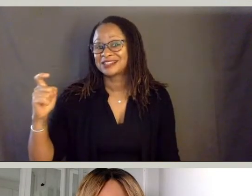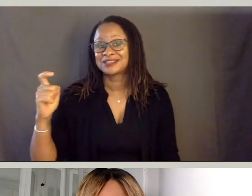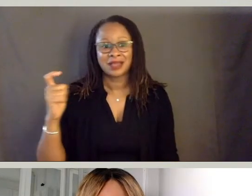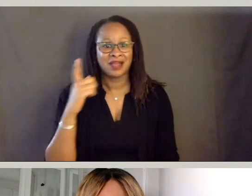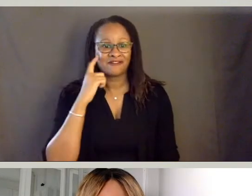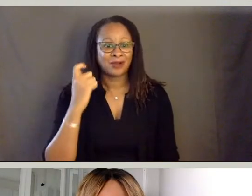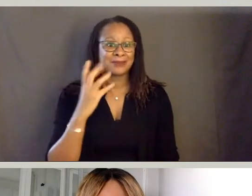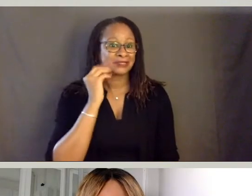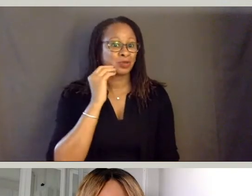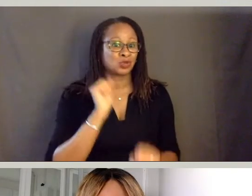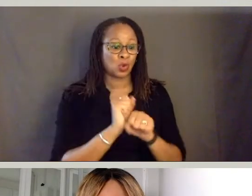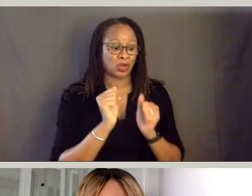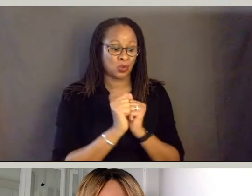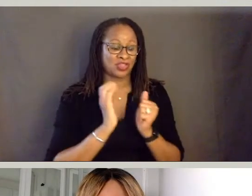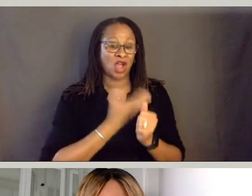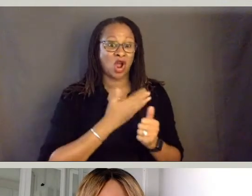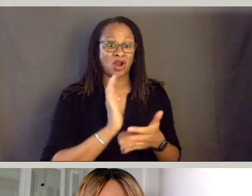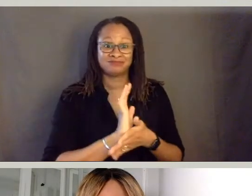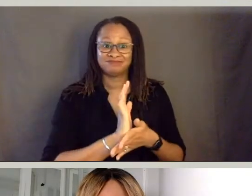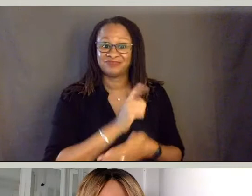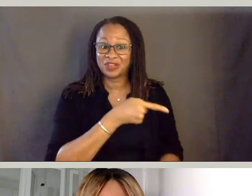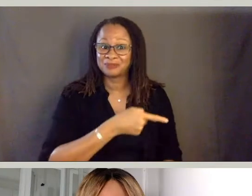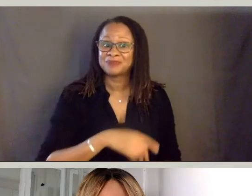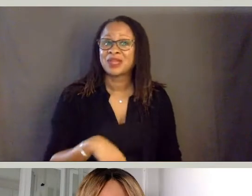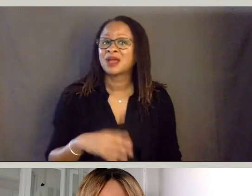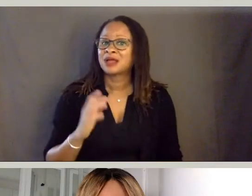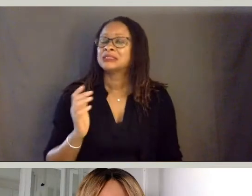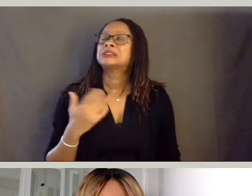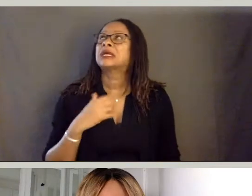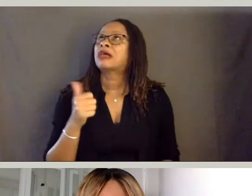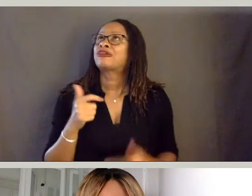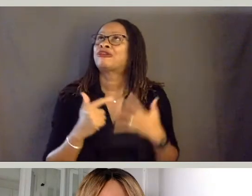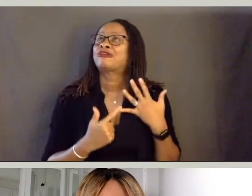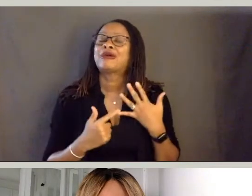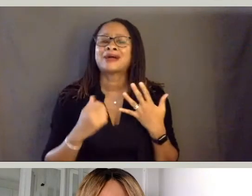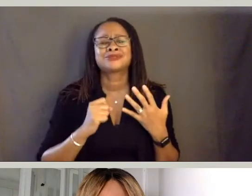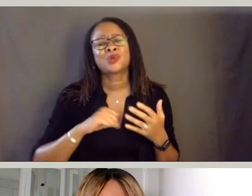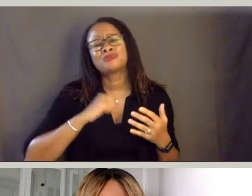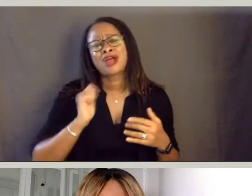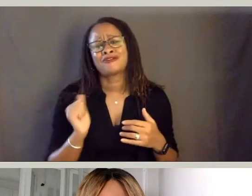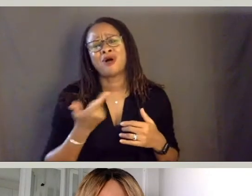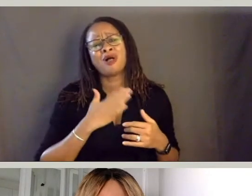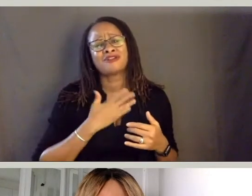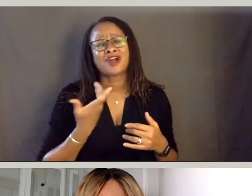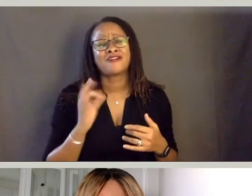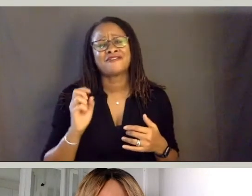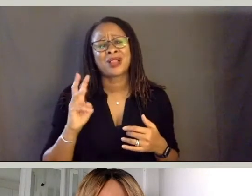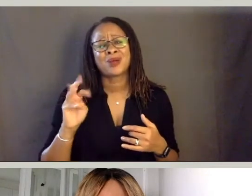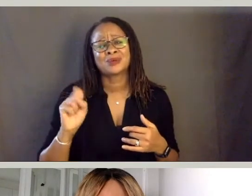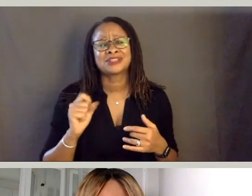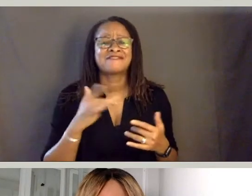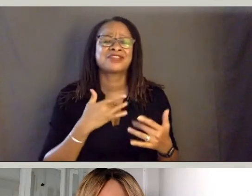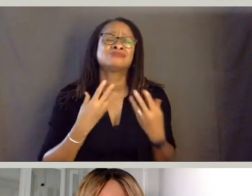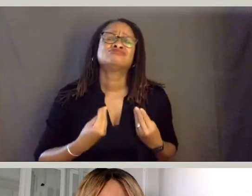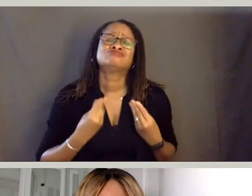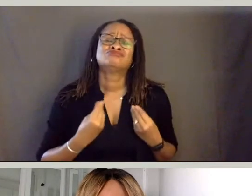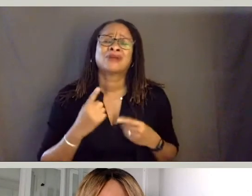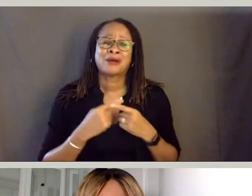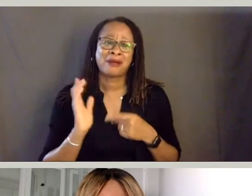Gosh, now I'm going through my brain of our fellows who, I don't know, I'm so proud of them. I feel really tenderly about our fellows.